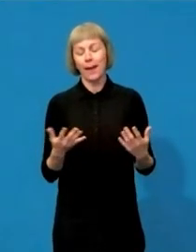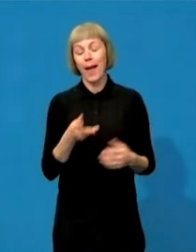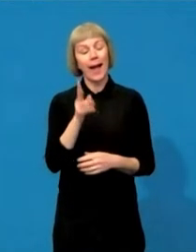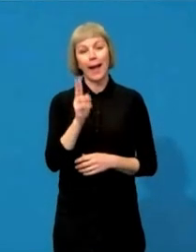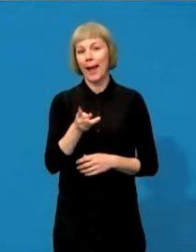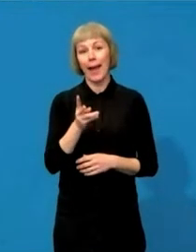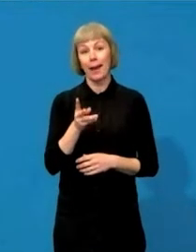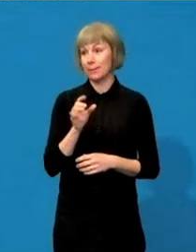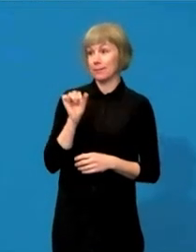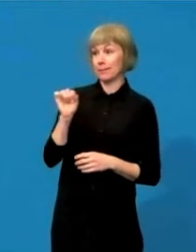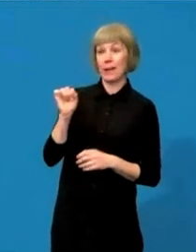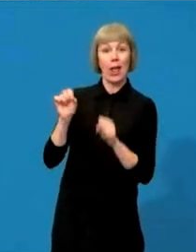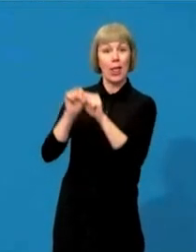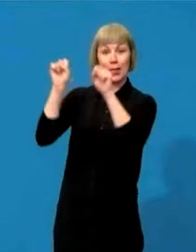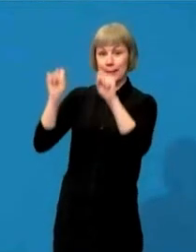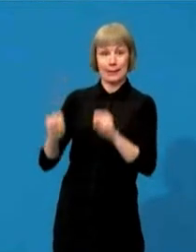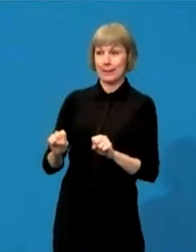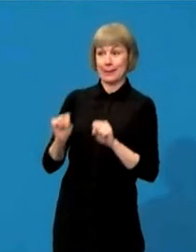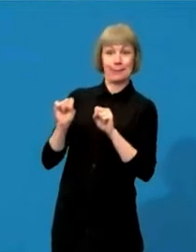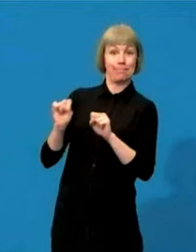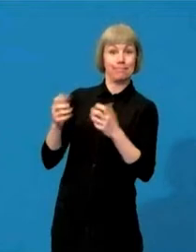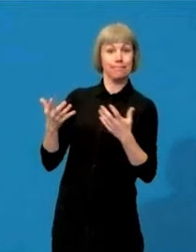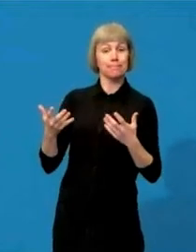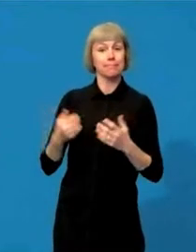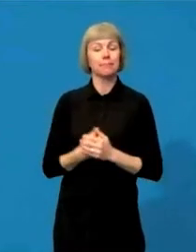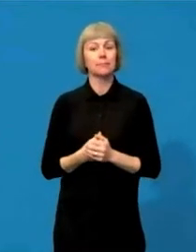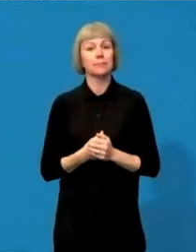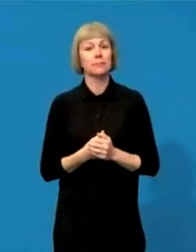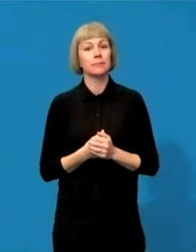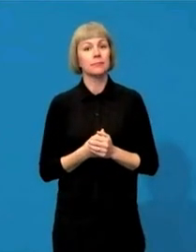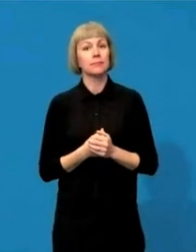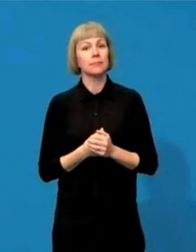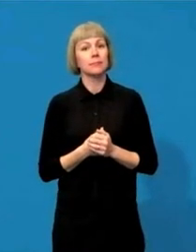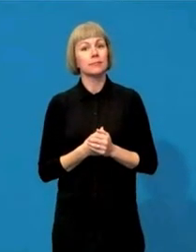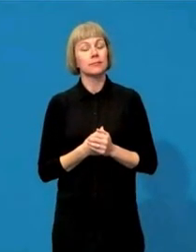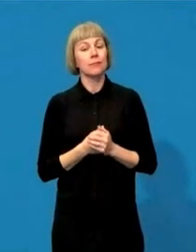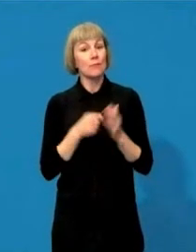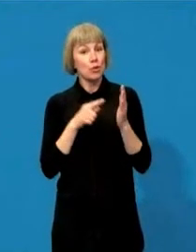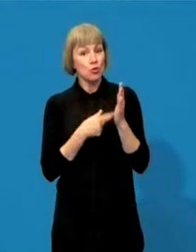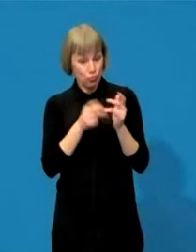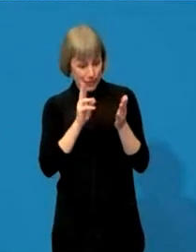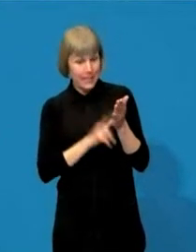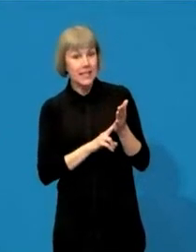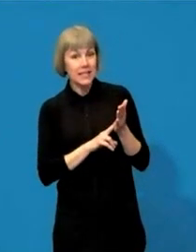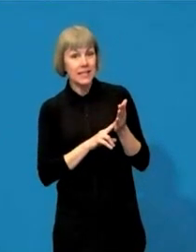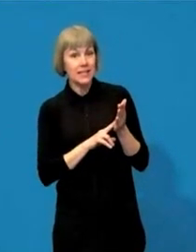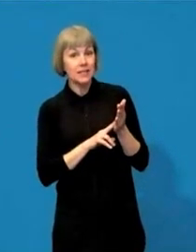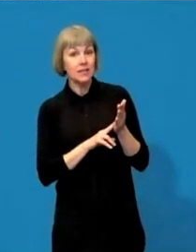The problem here - we registered Tristan with Far North as the provider, and the reason we chose him because it was the only provider that was local.